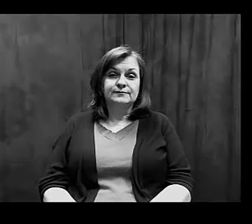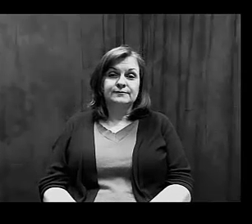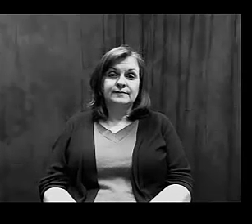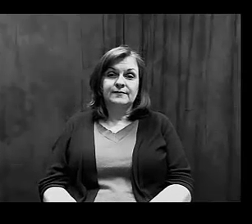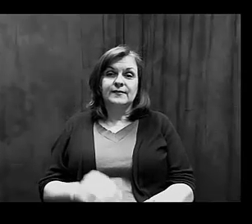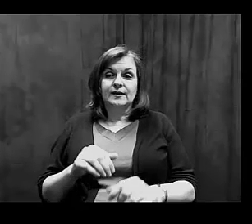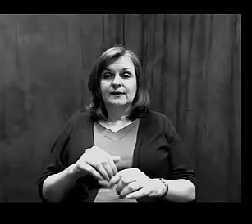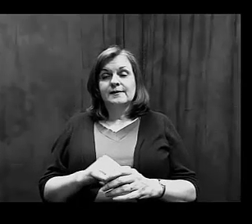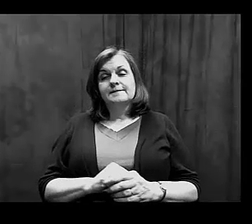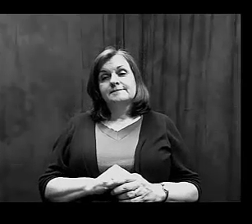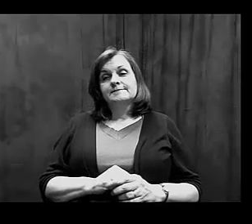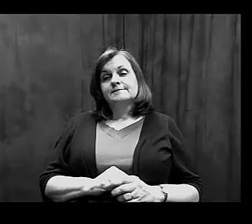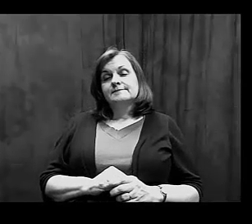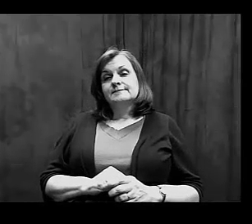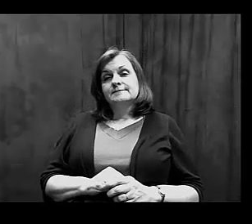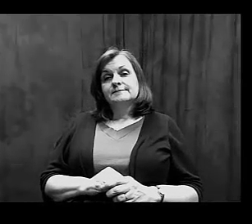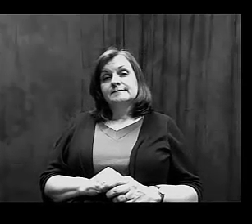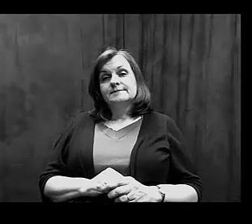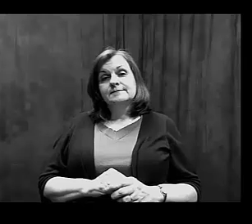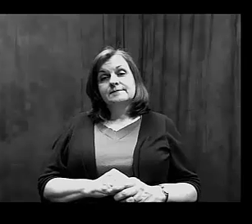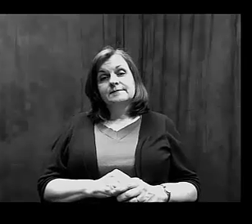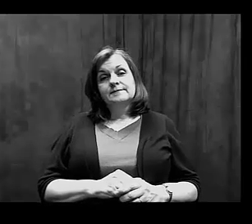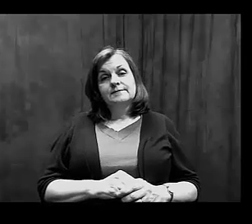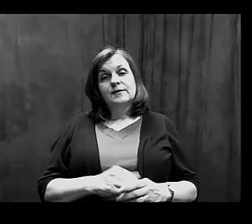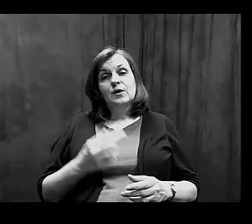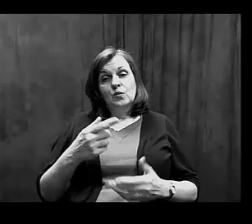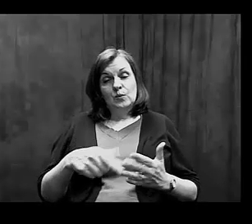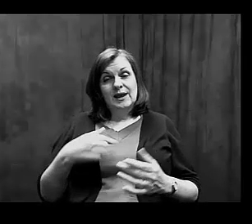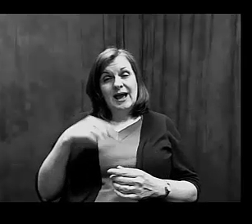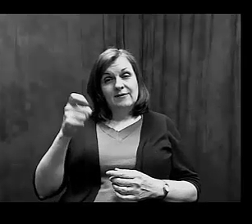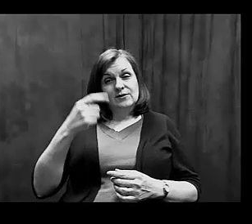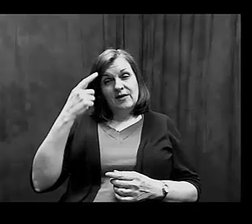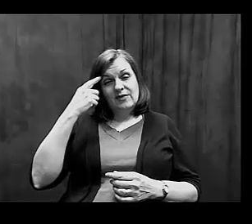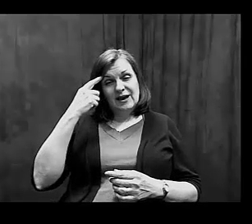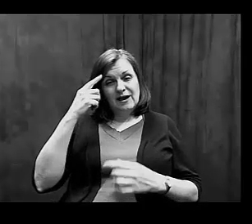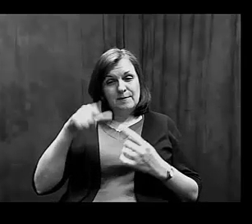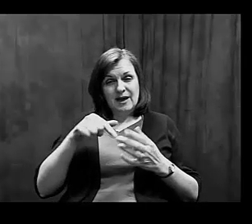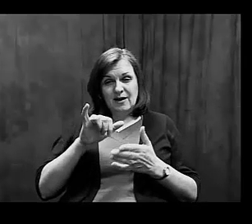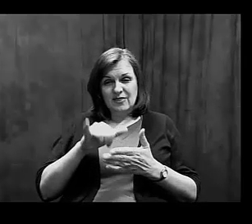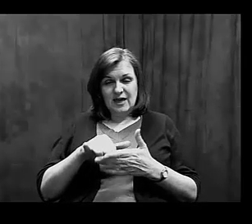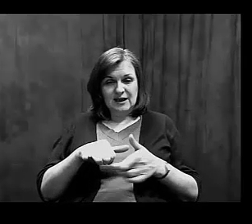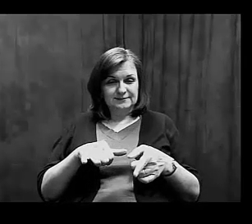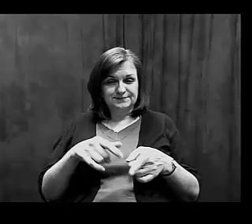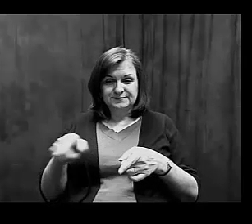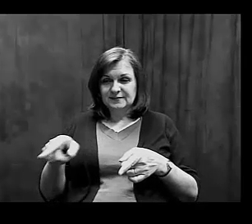what we gotta think about is this is an overarching regulating mechanism